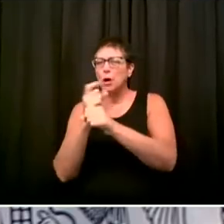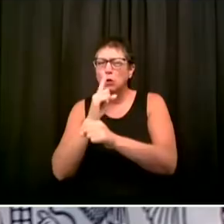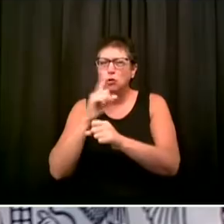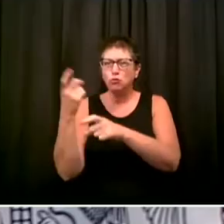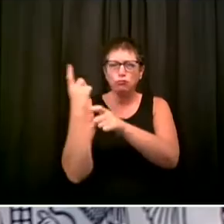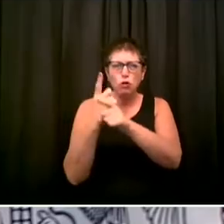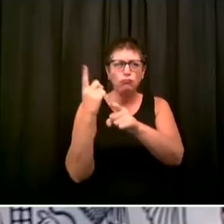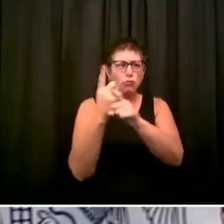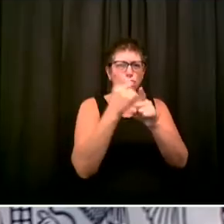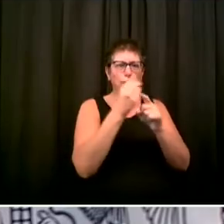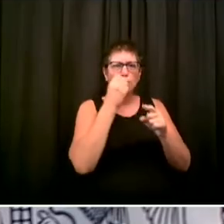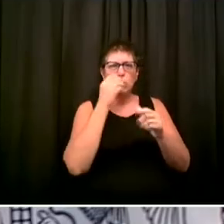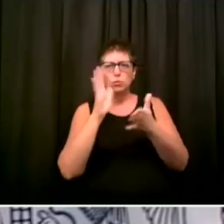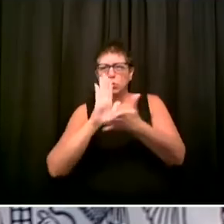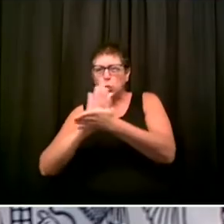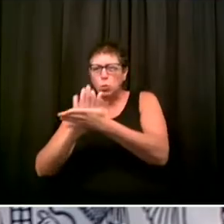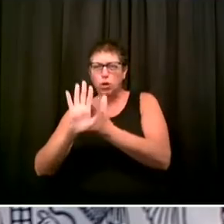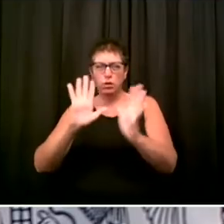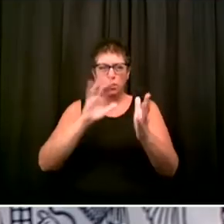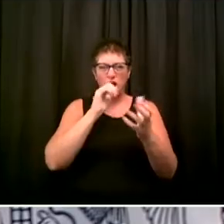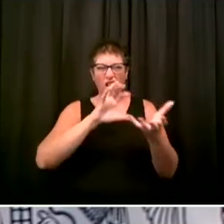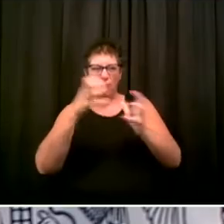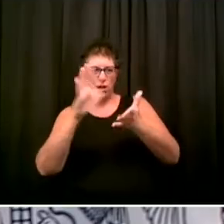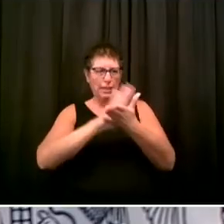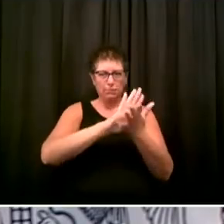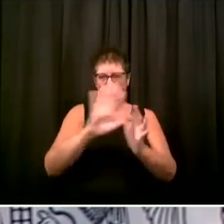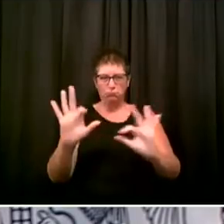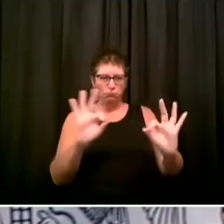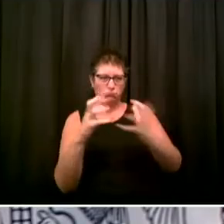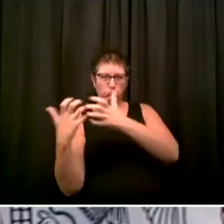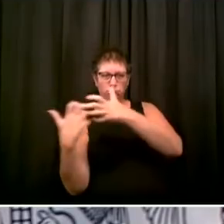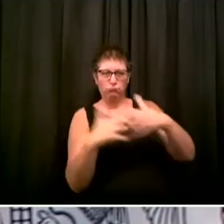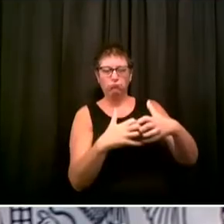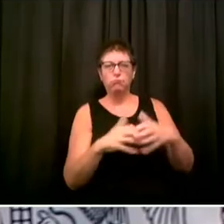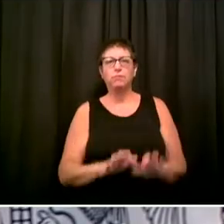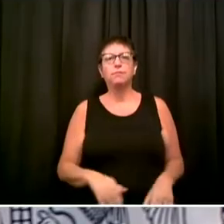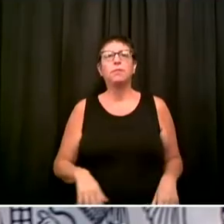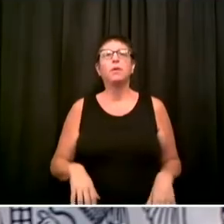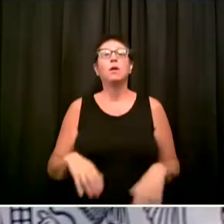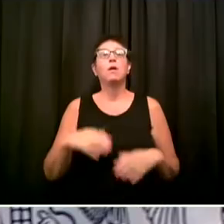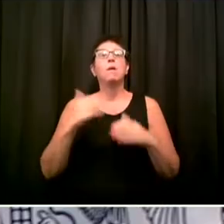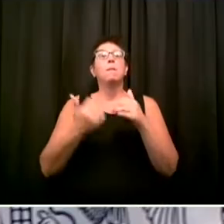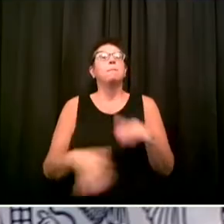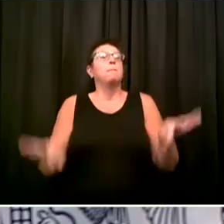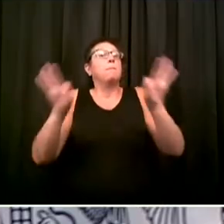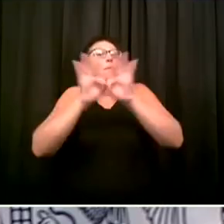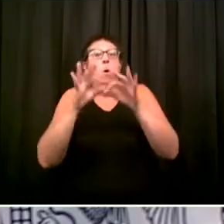CUSTODIAL SERVICES, THE FOLKS W RHOUN THE SCHOOL BUILDINGS, DAMIINSTRATORS, EDUCATORS, FOOD